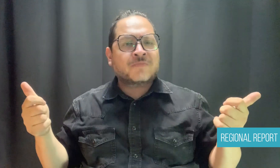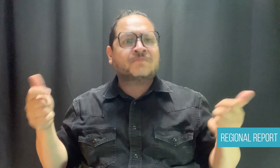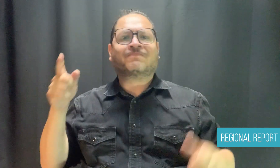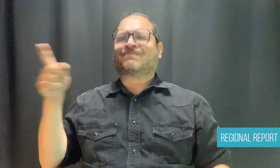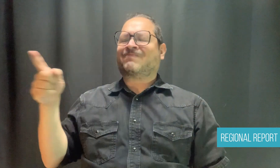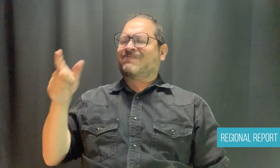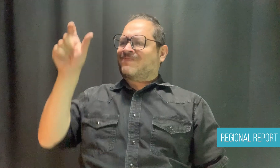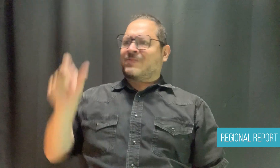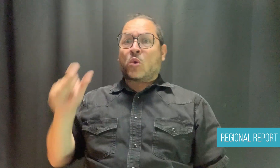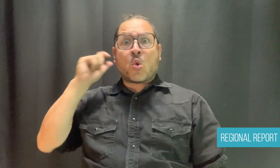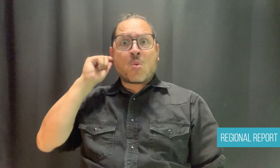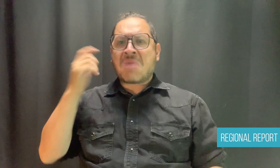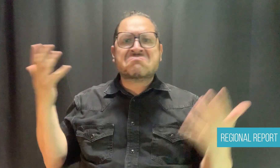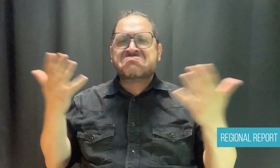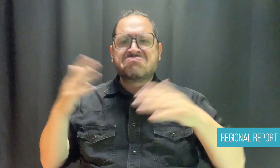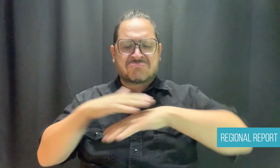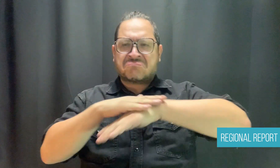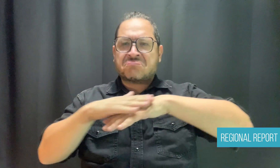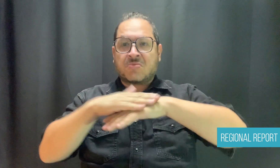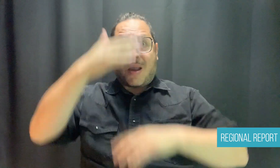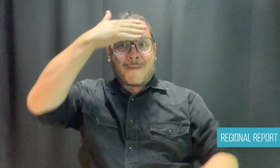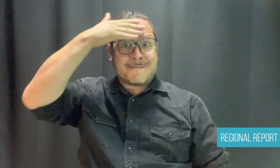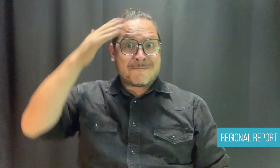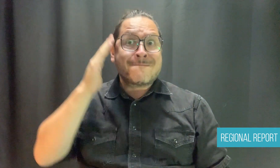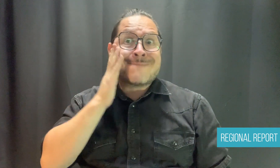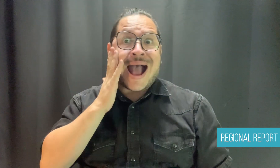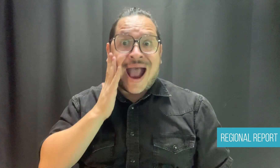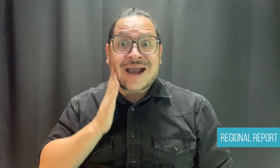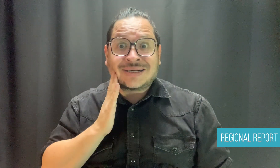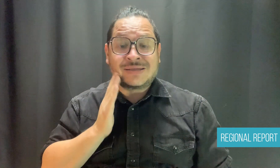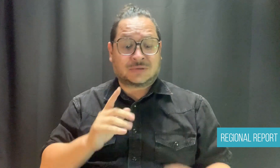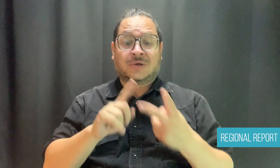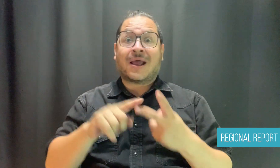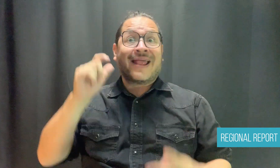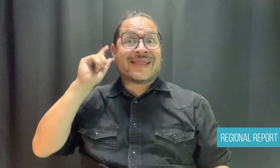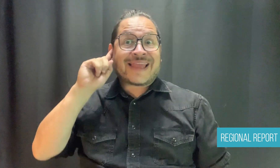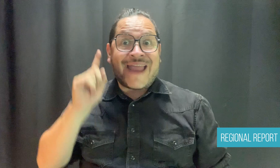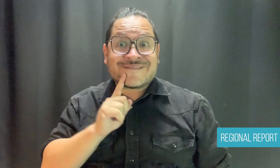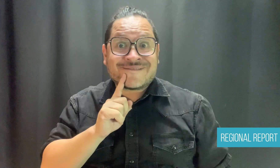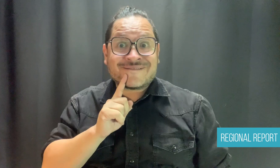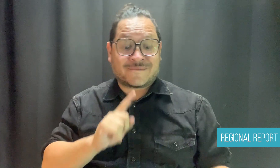many people have struggled, she has managed to maintain